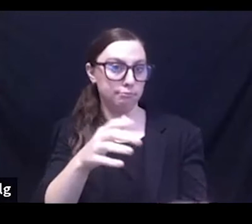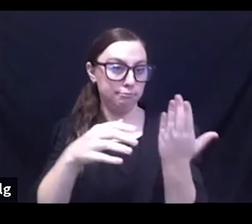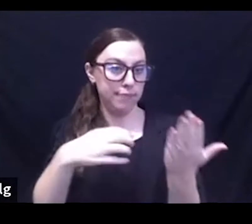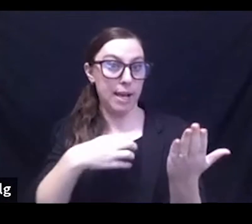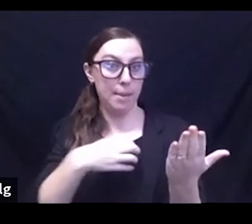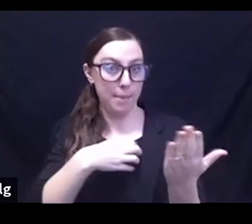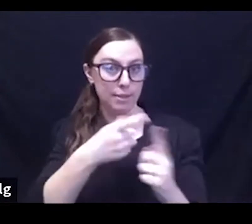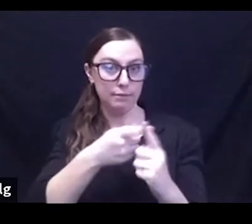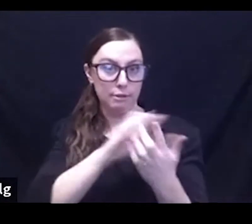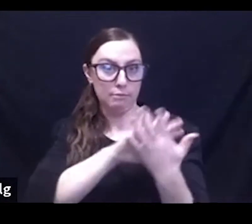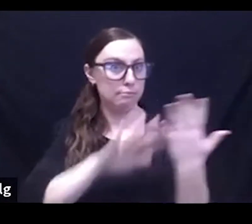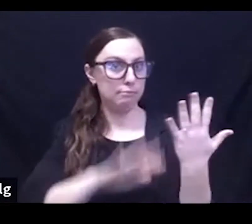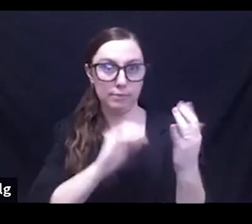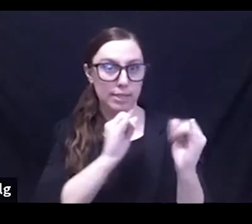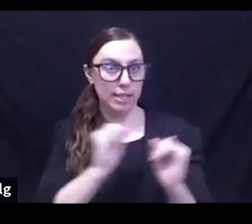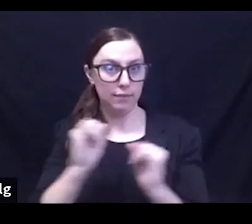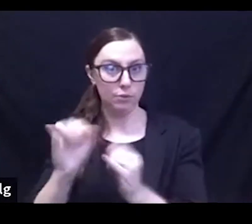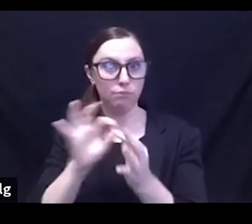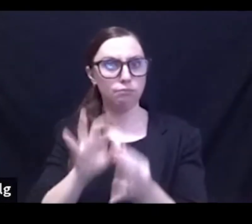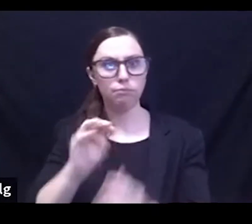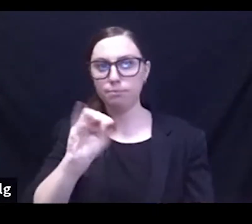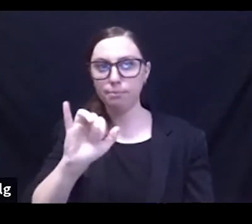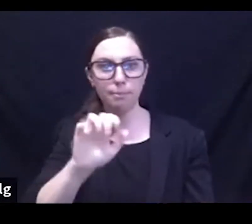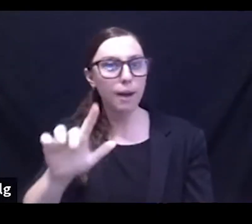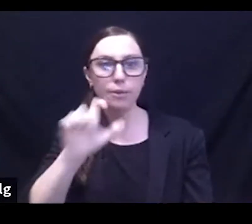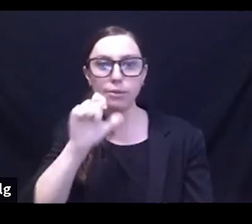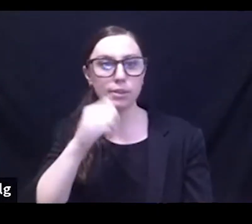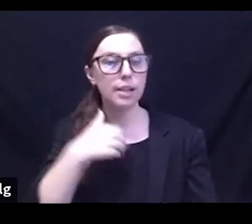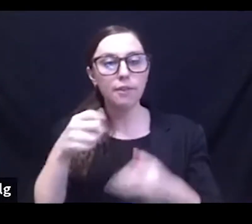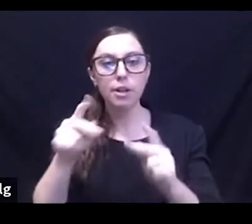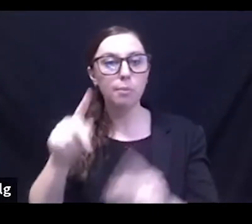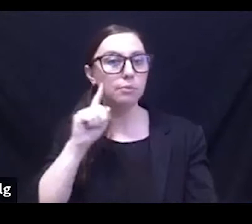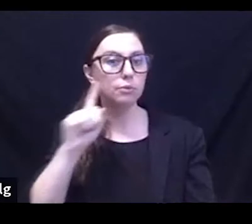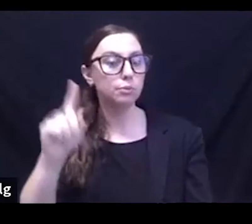various individuals about Michael not having an opportunity to be heard in a